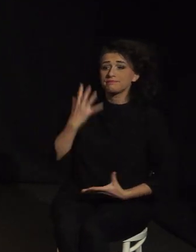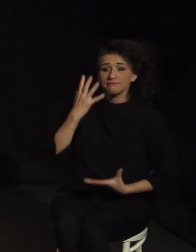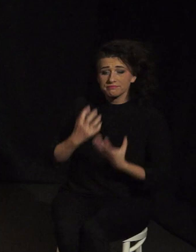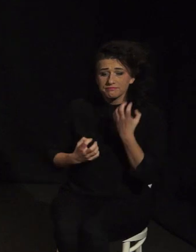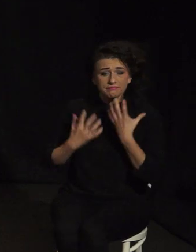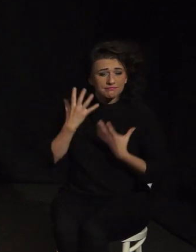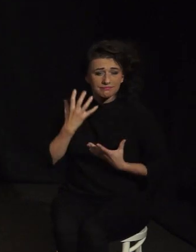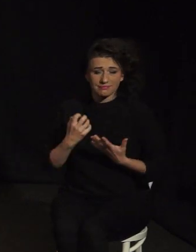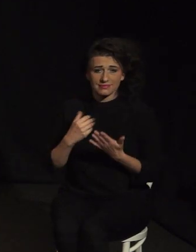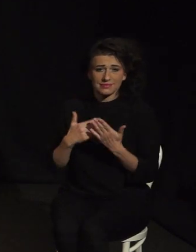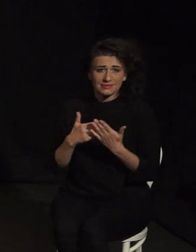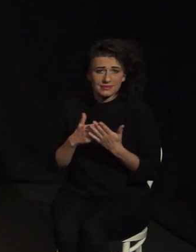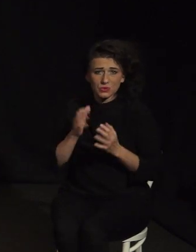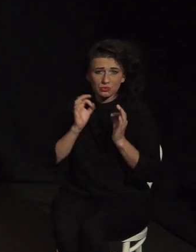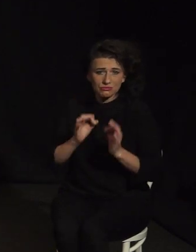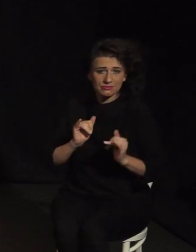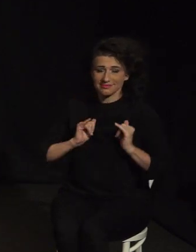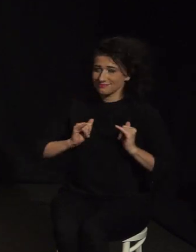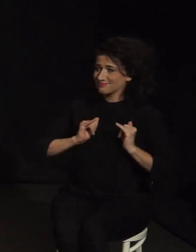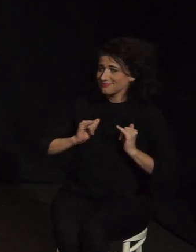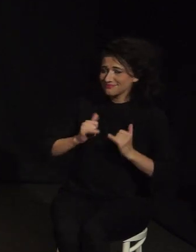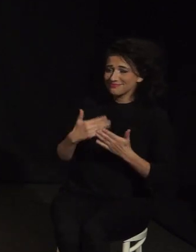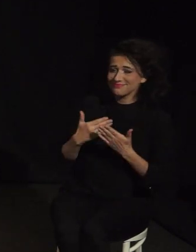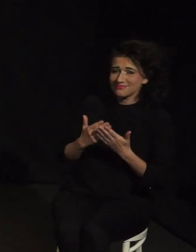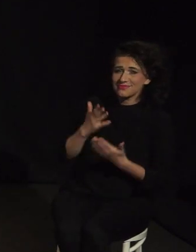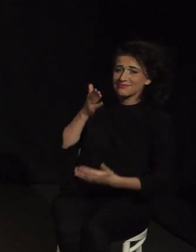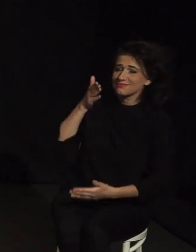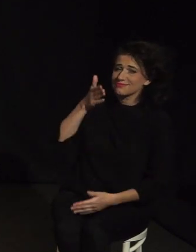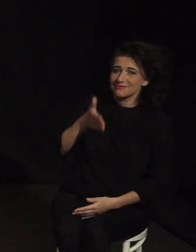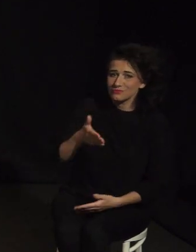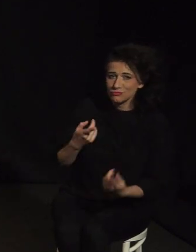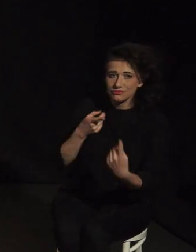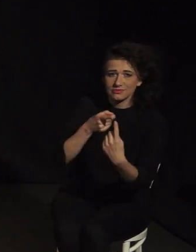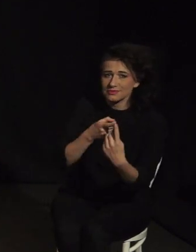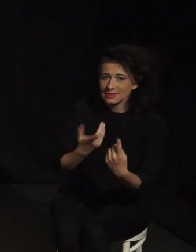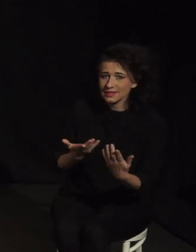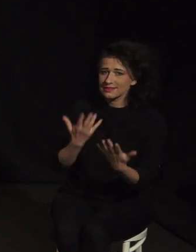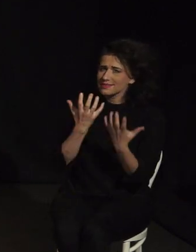It is our hidden agenda, but we’ll get into that later.